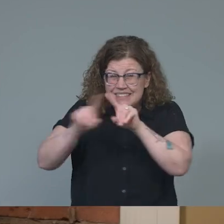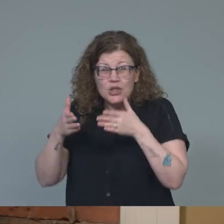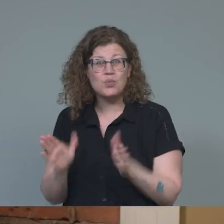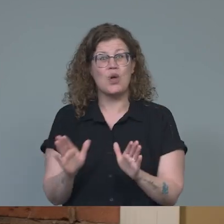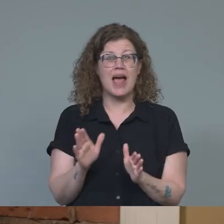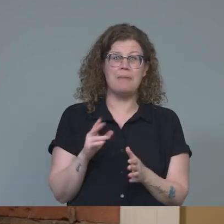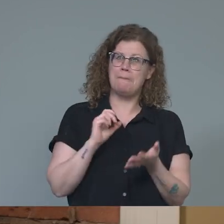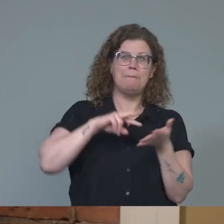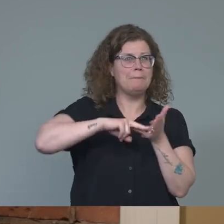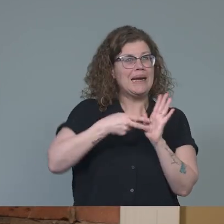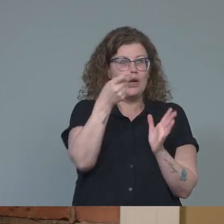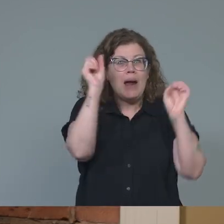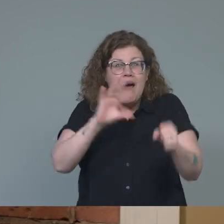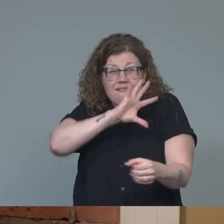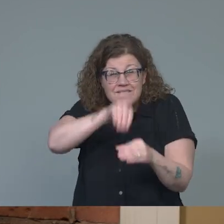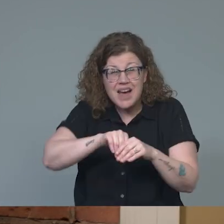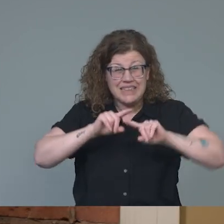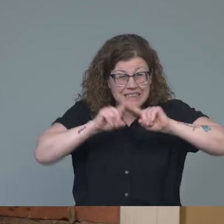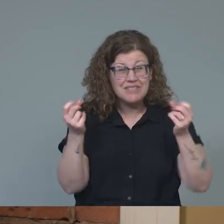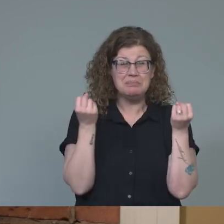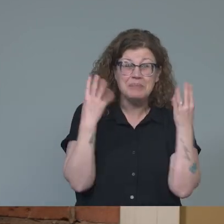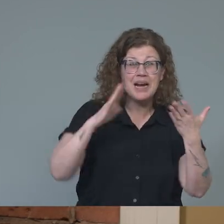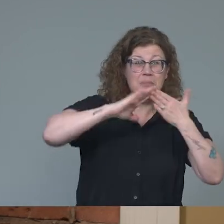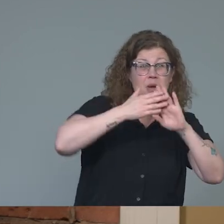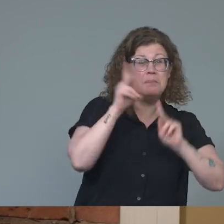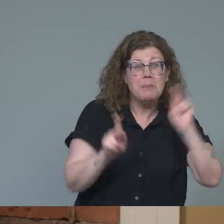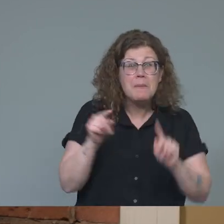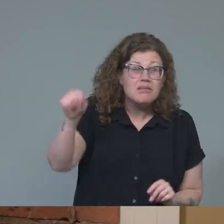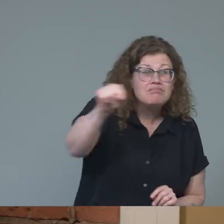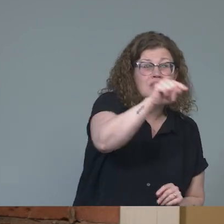Community engagement can happen throughout your entire project process in a variety